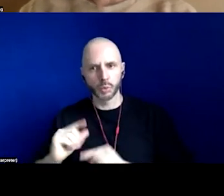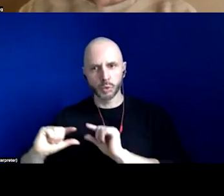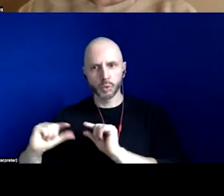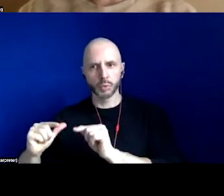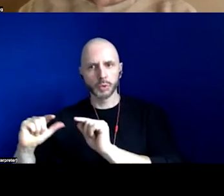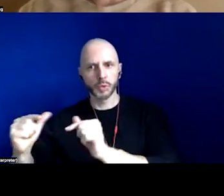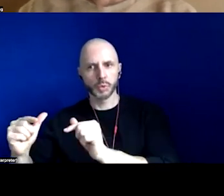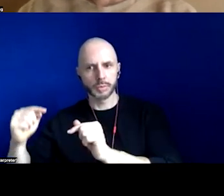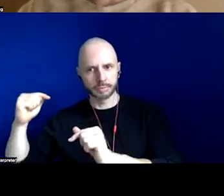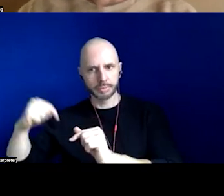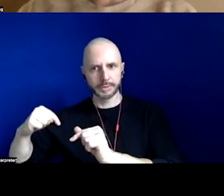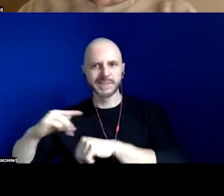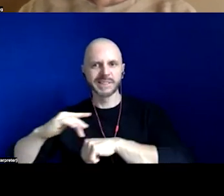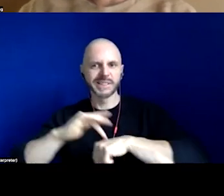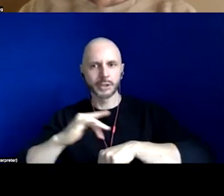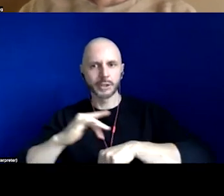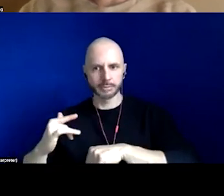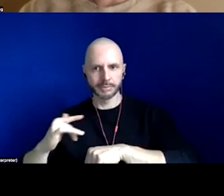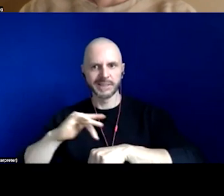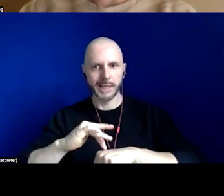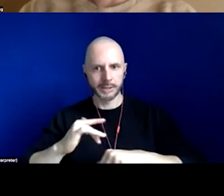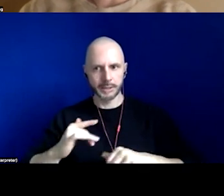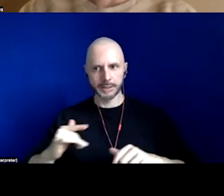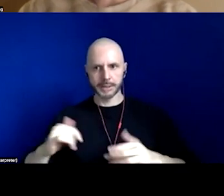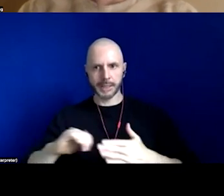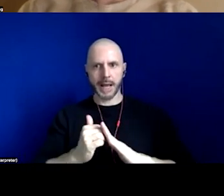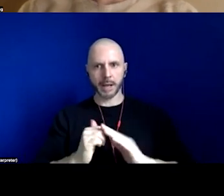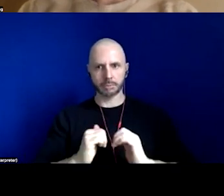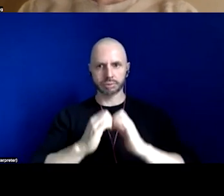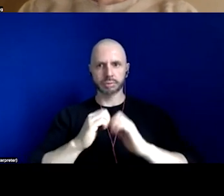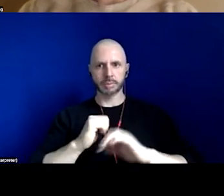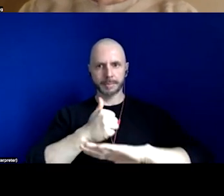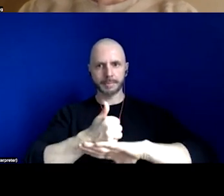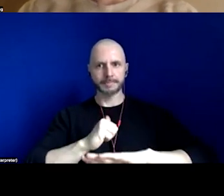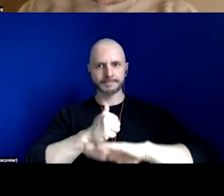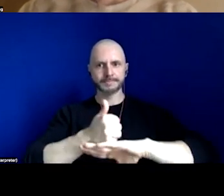much in development and one group differs from the other. Whereas one group might be very